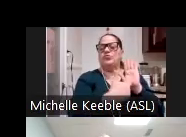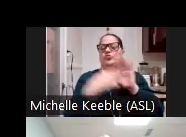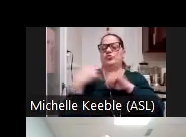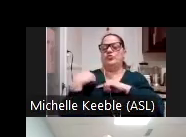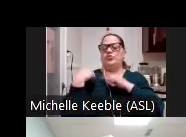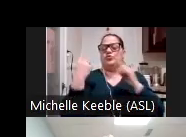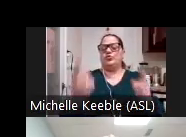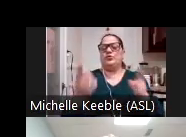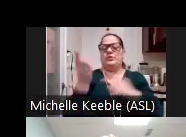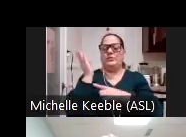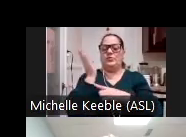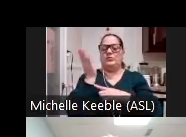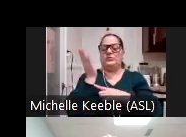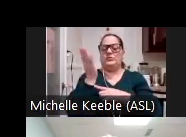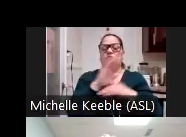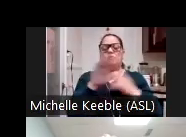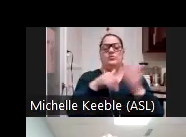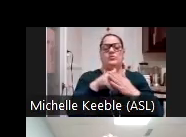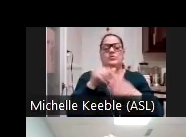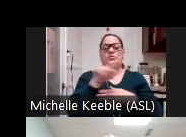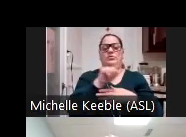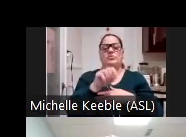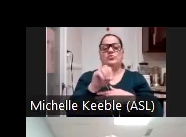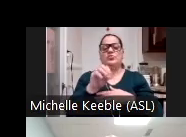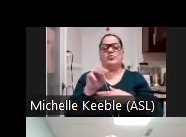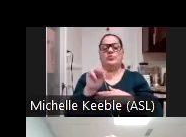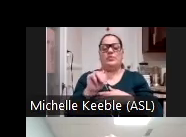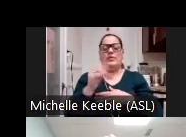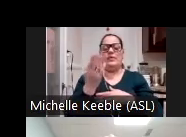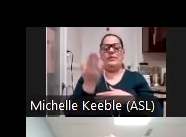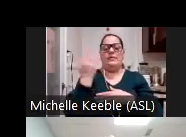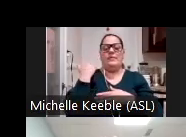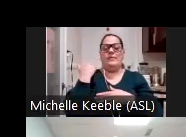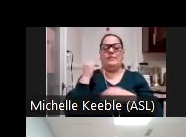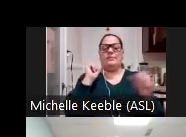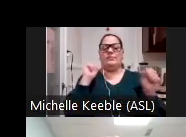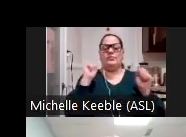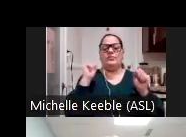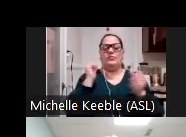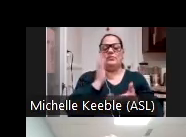will be muted to support access and reduce background noise. If you need to use your